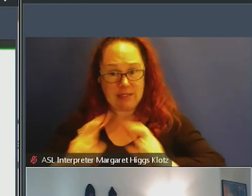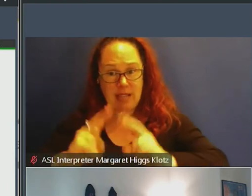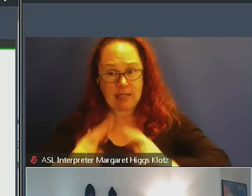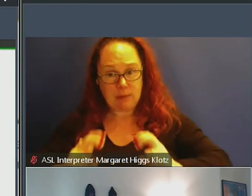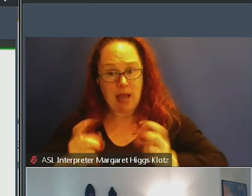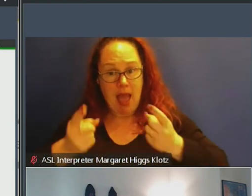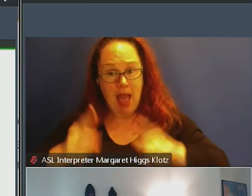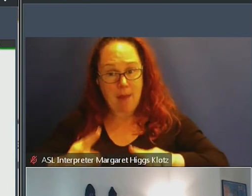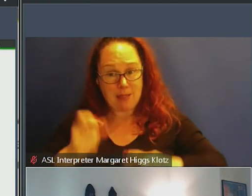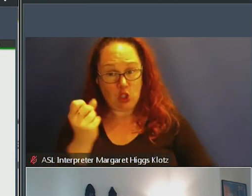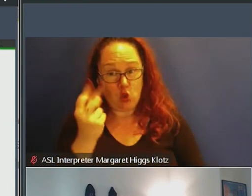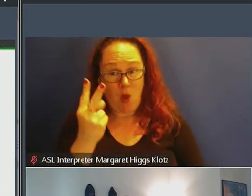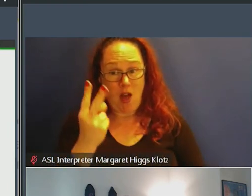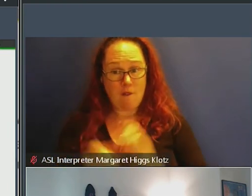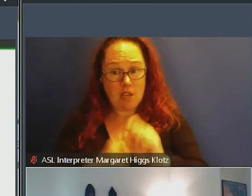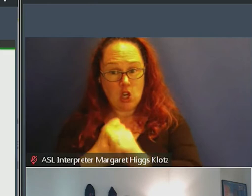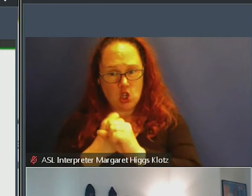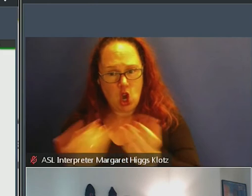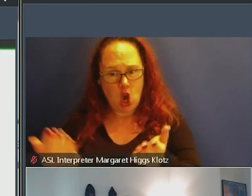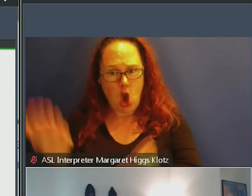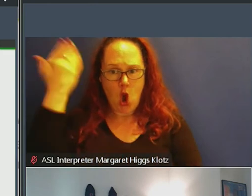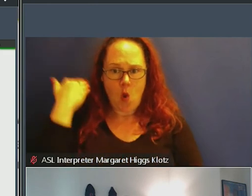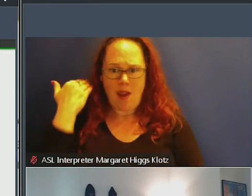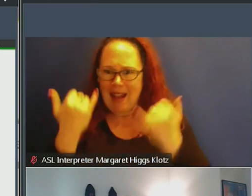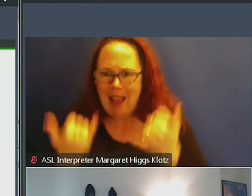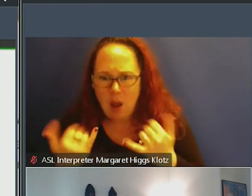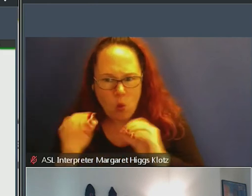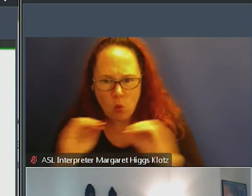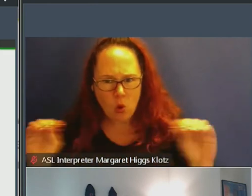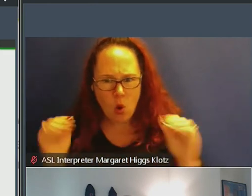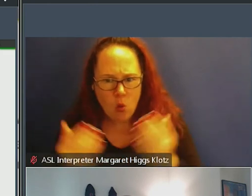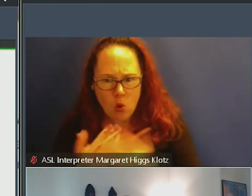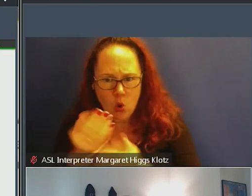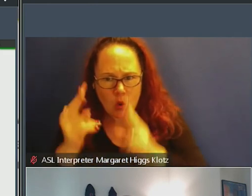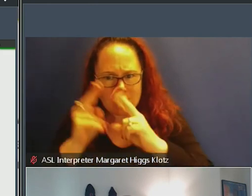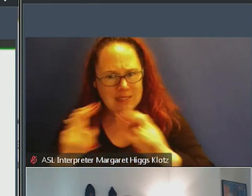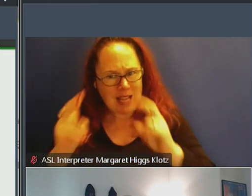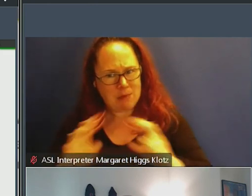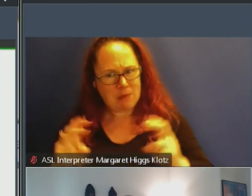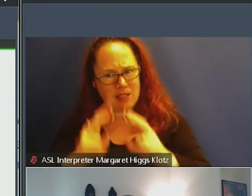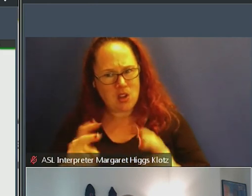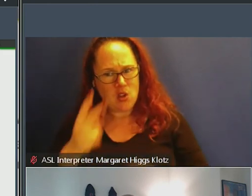there wouldn't be a new assessment down within those 12 years to see whether the thing decided on 12 years ago,